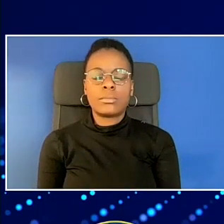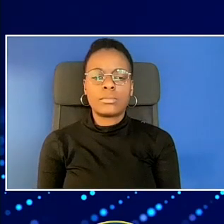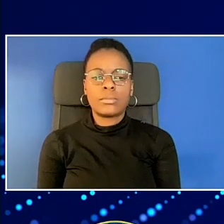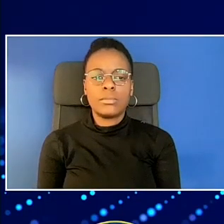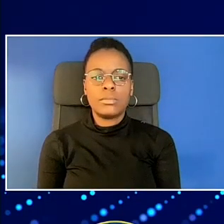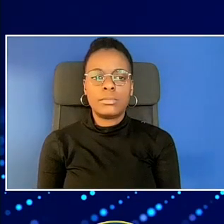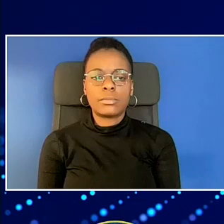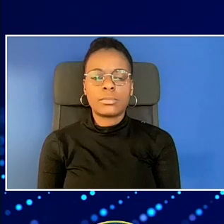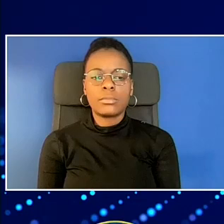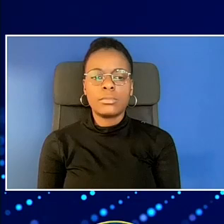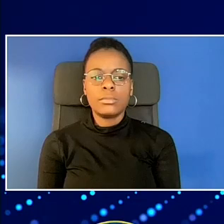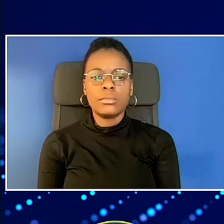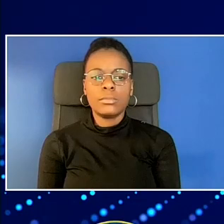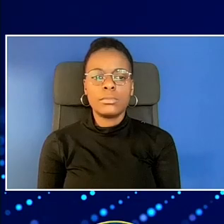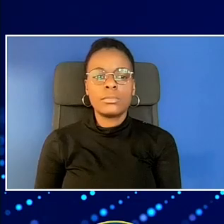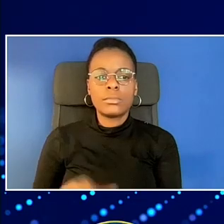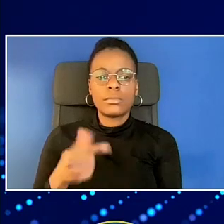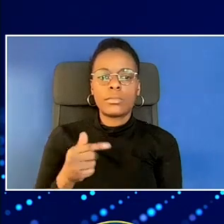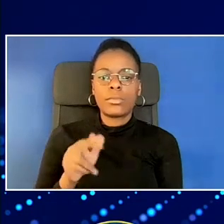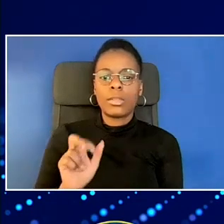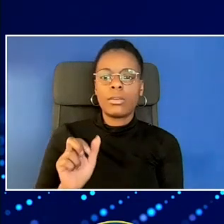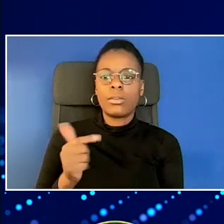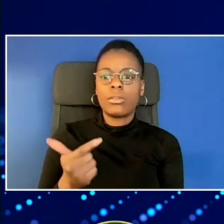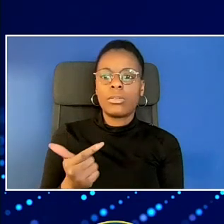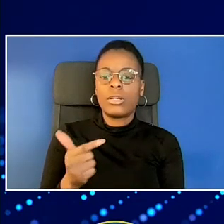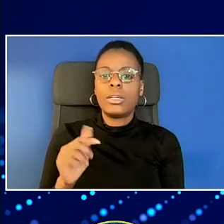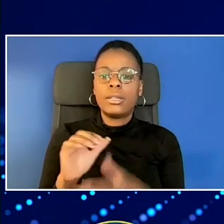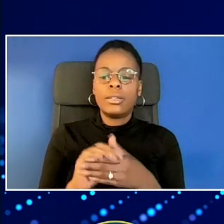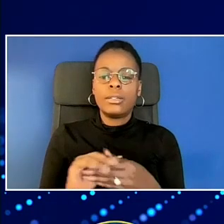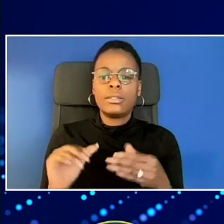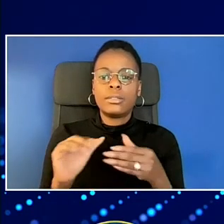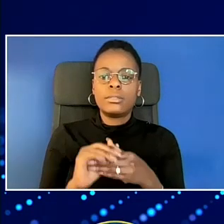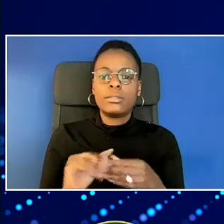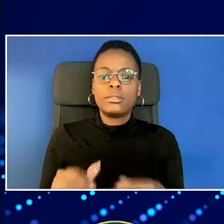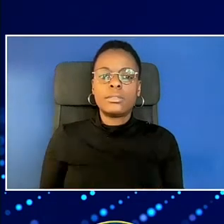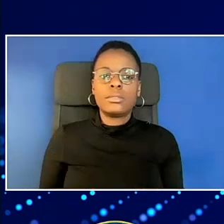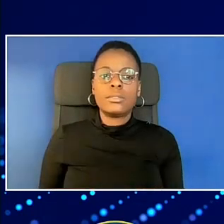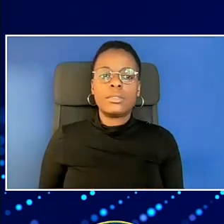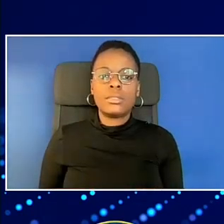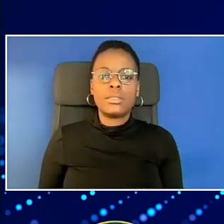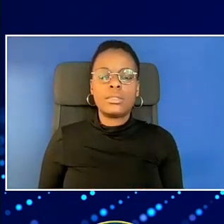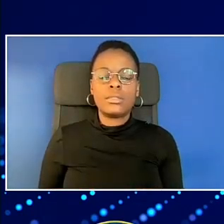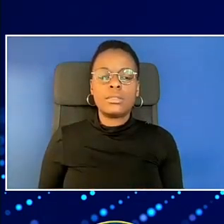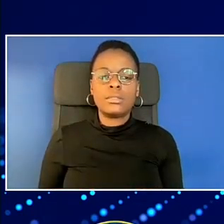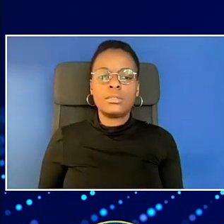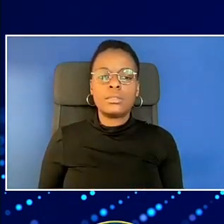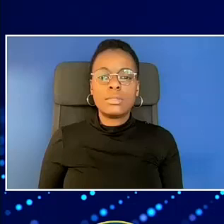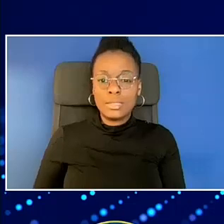Well, it is true that we are getting- you know, we are getting to the end, close to